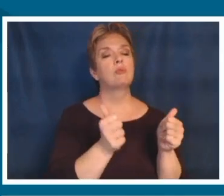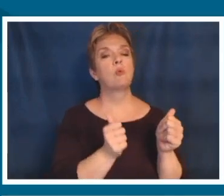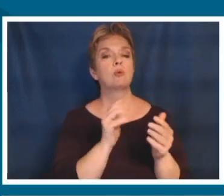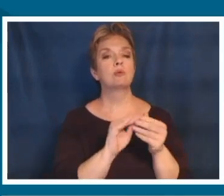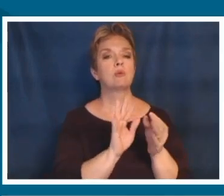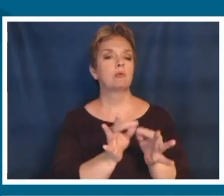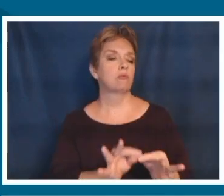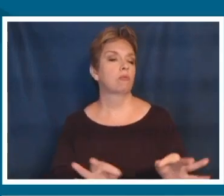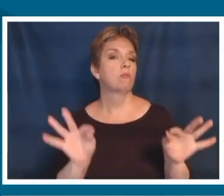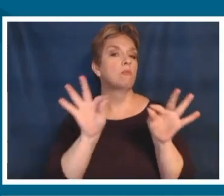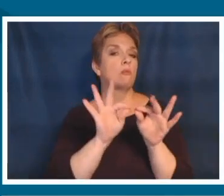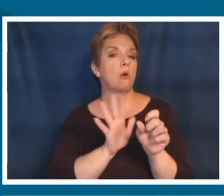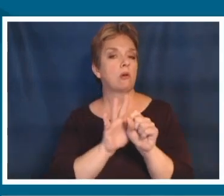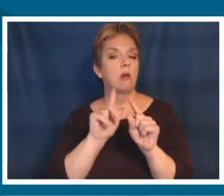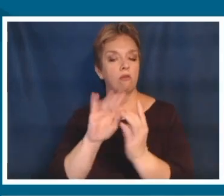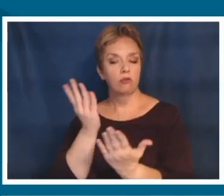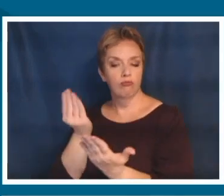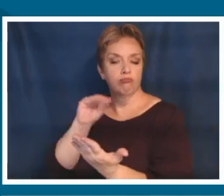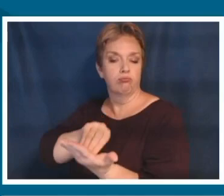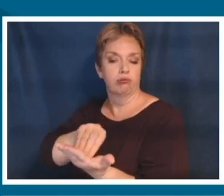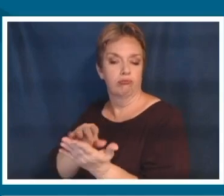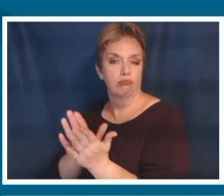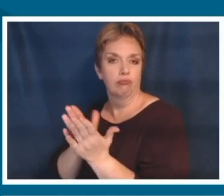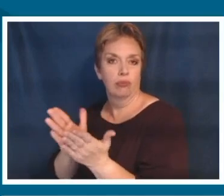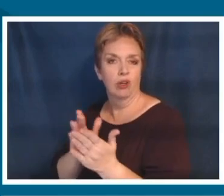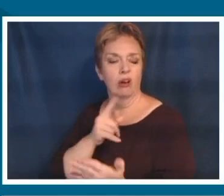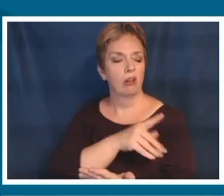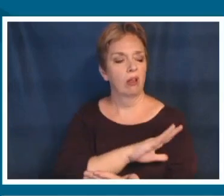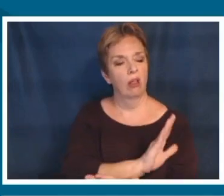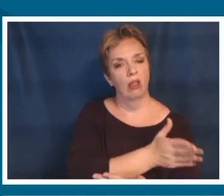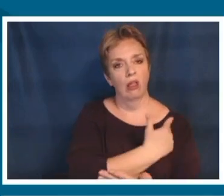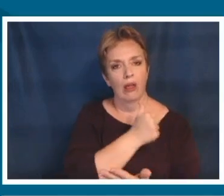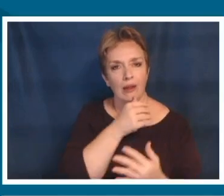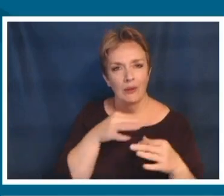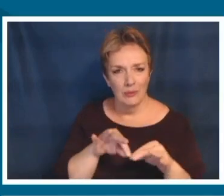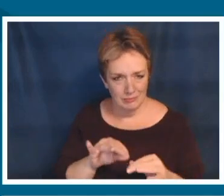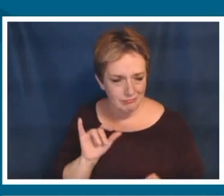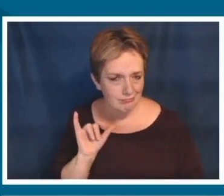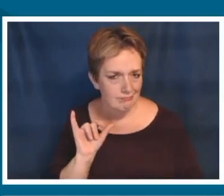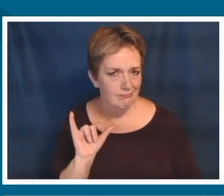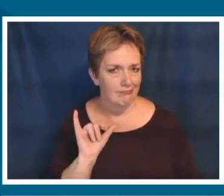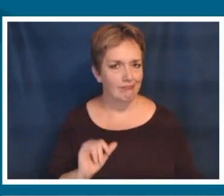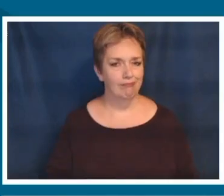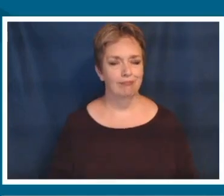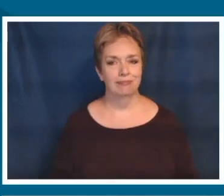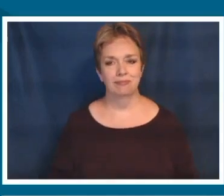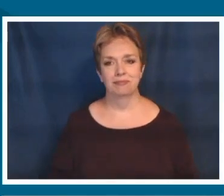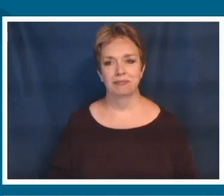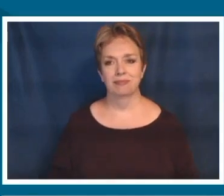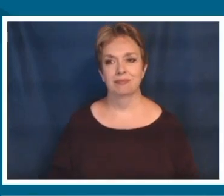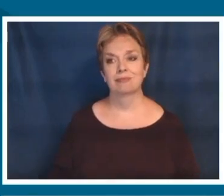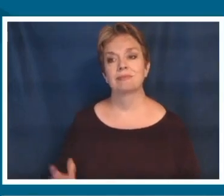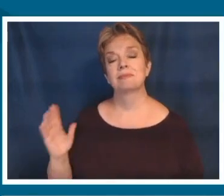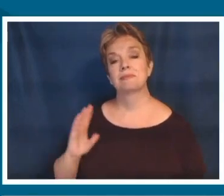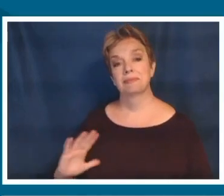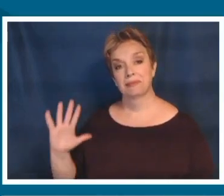history book right and i know that when we did this when we did this presentation in the 5th